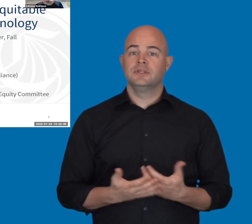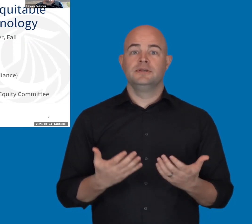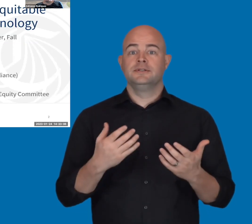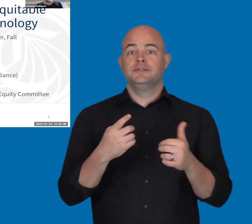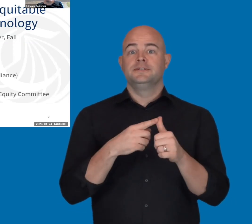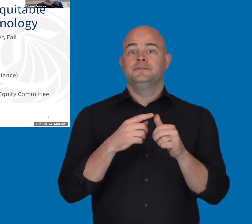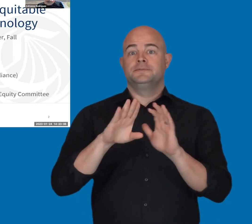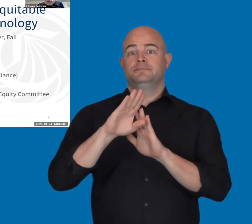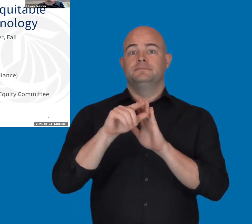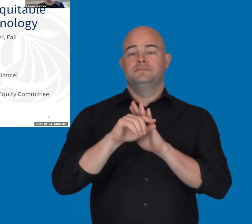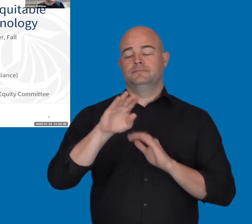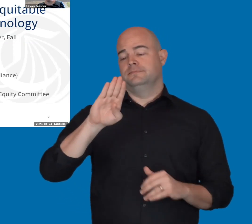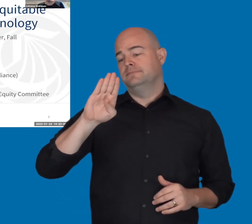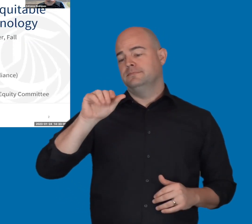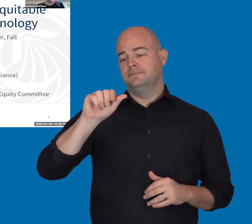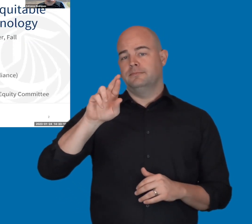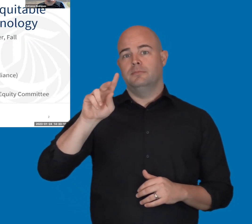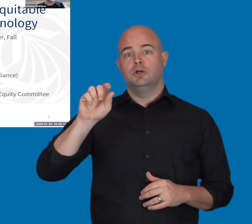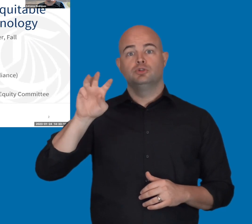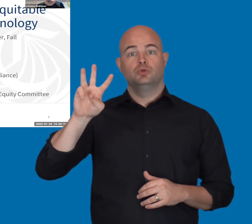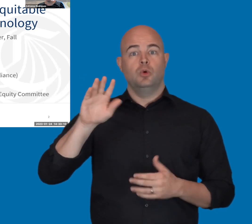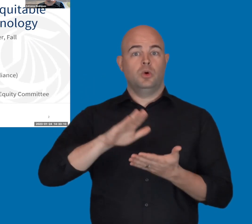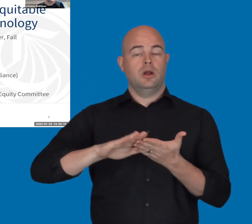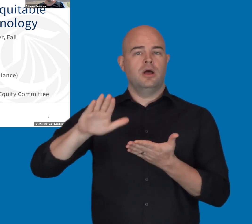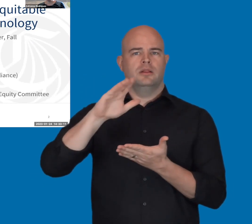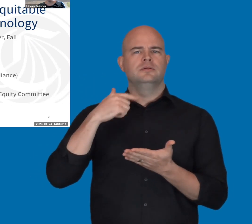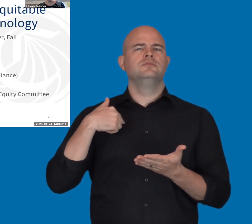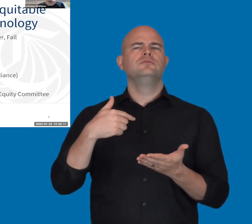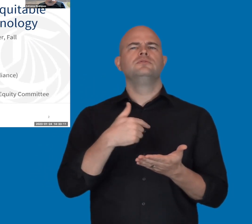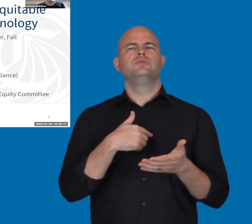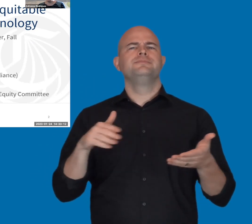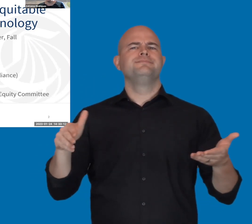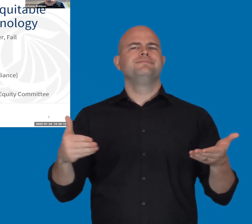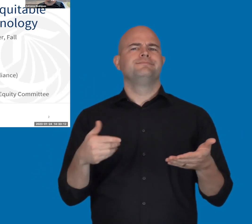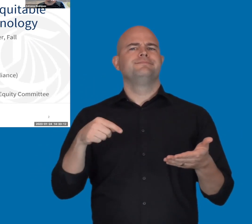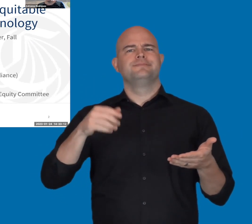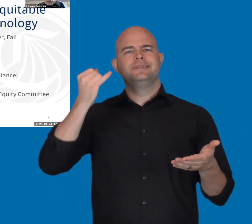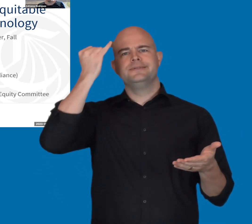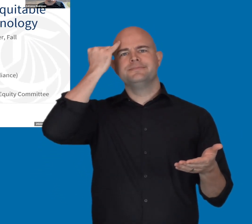At Barstow College we kind of introduce this concept